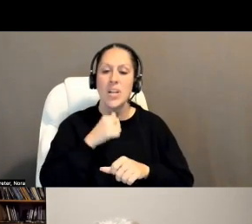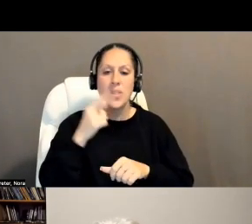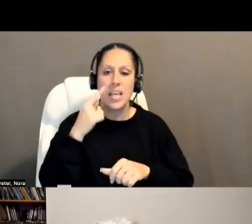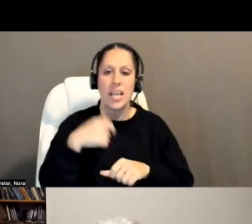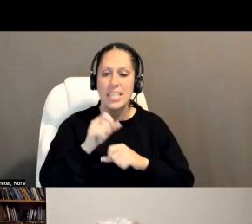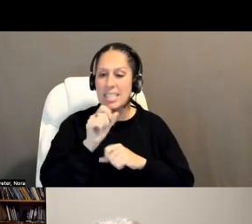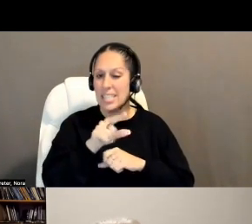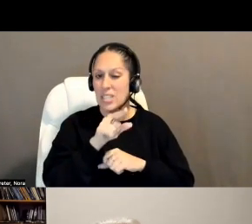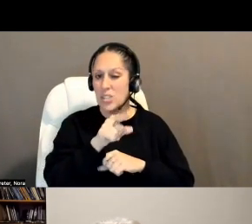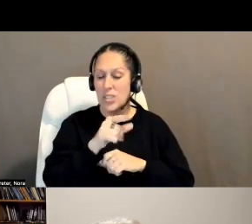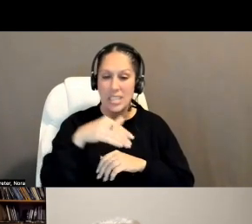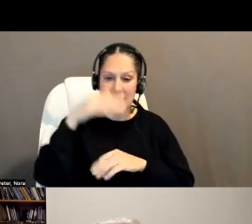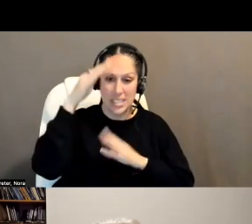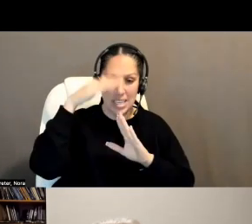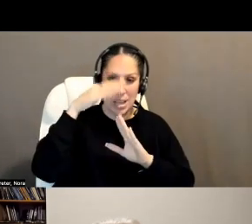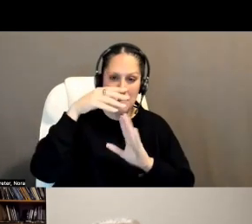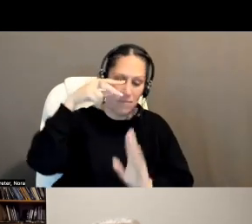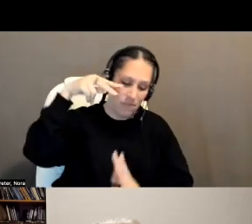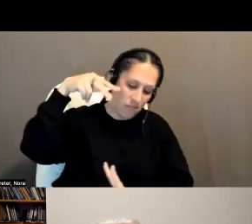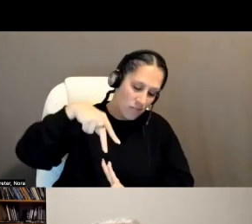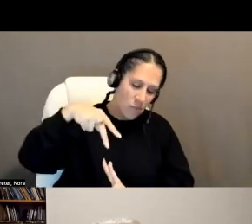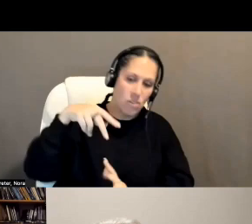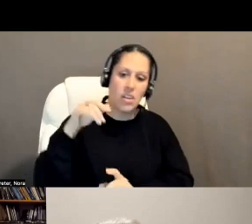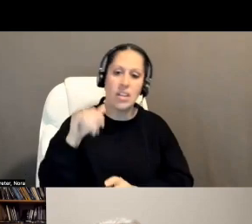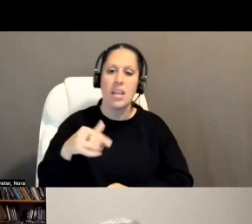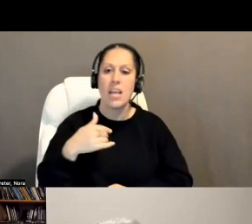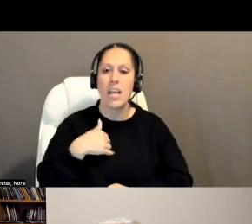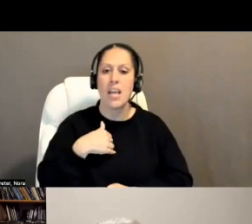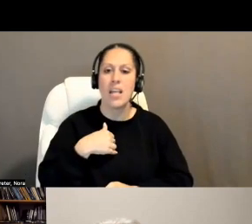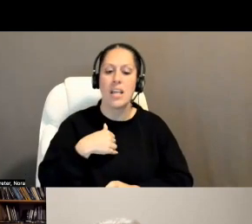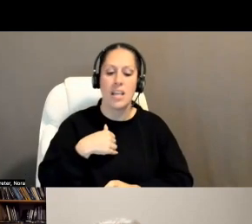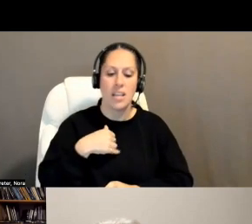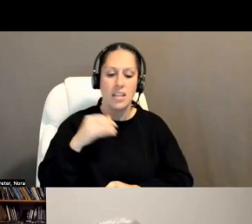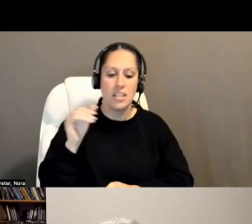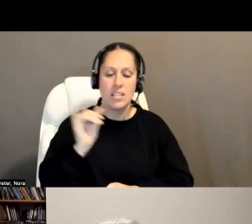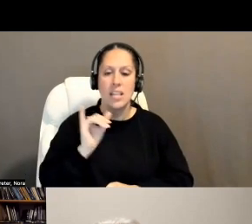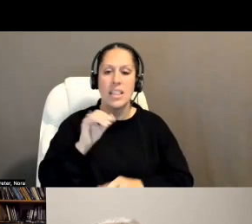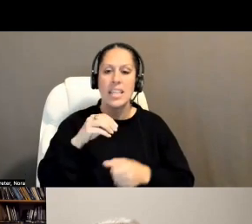you a top view photo, but um, there is-- it's like a the inside of a flower.